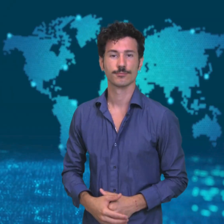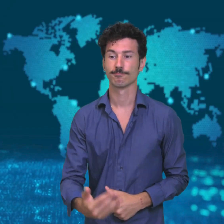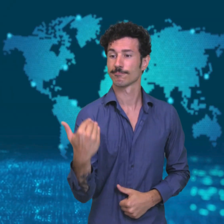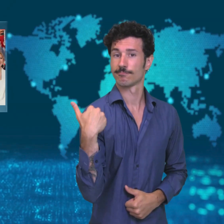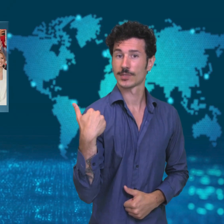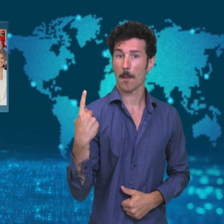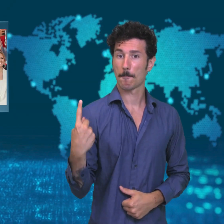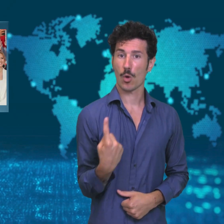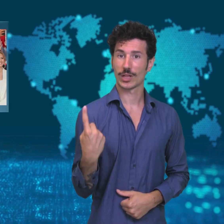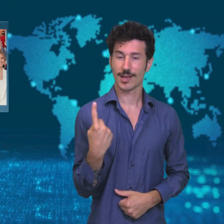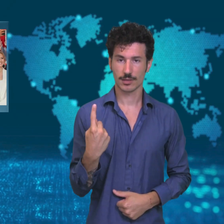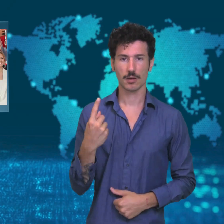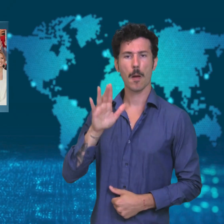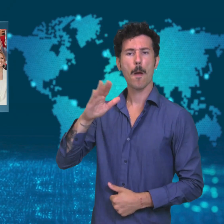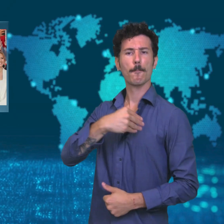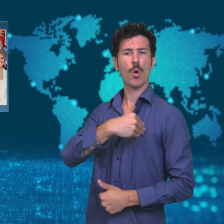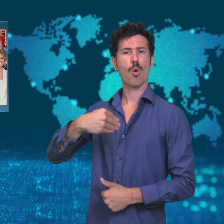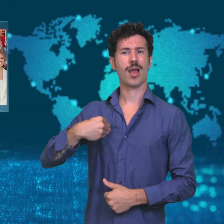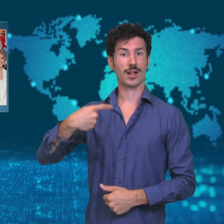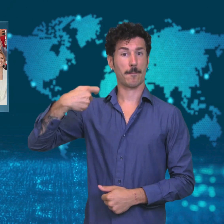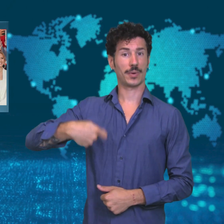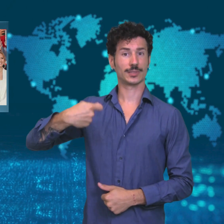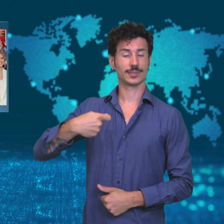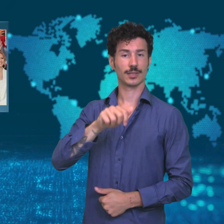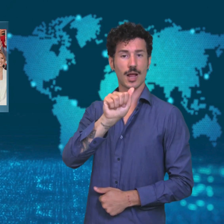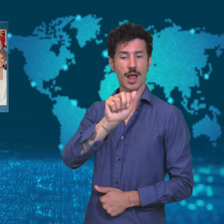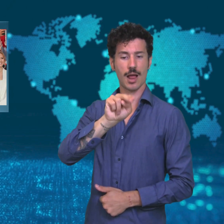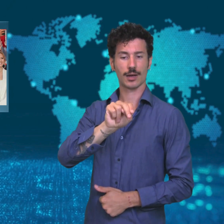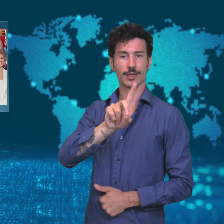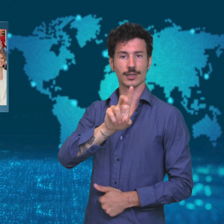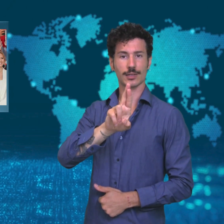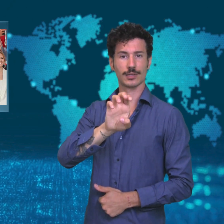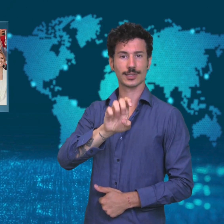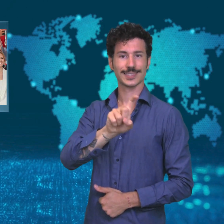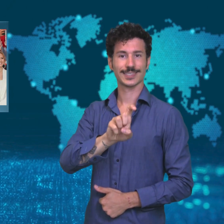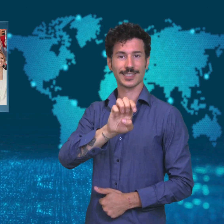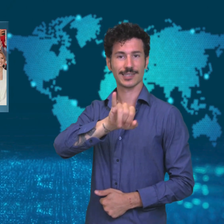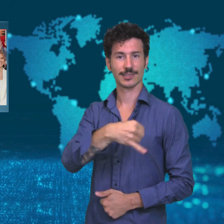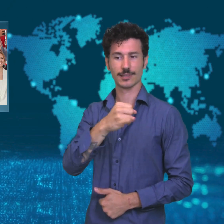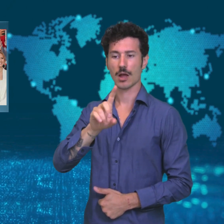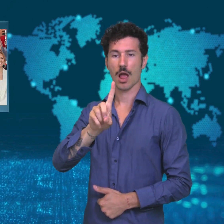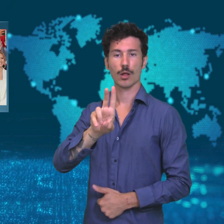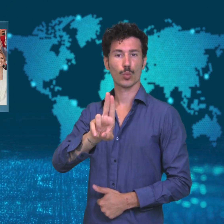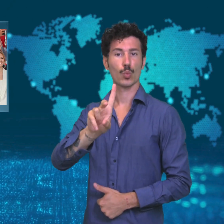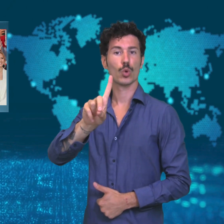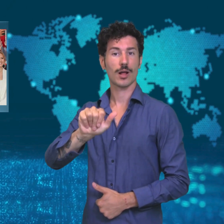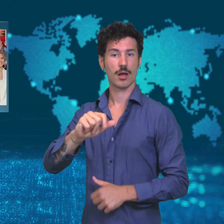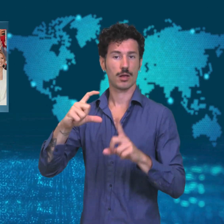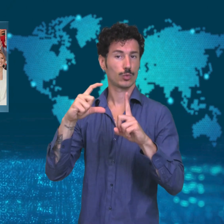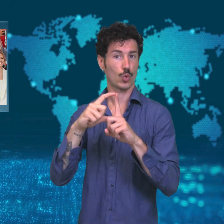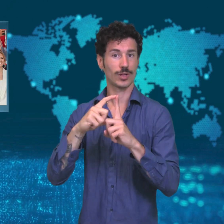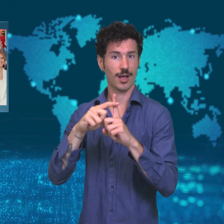[Alessio]: On Monday, Poland’s President Andrezej Duda